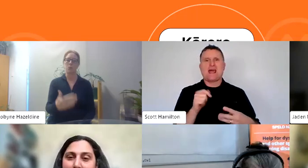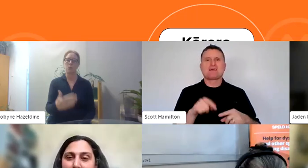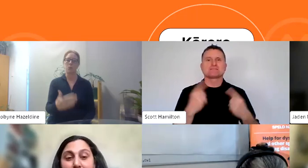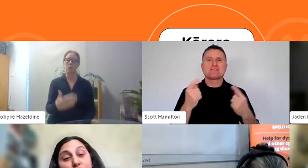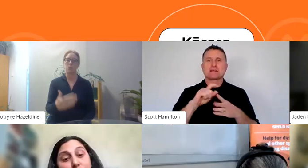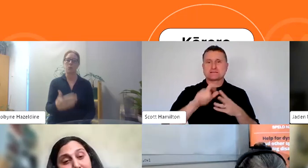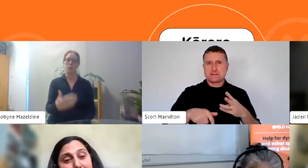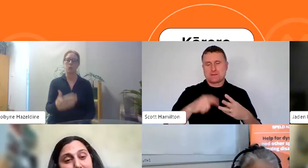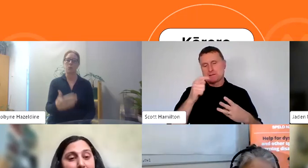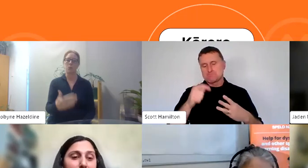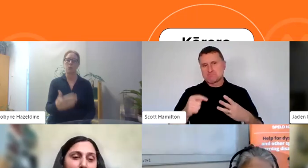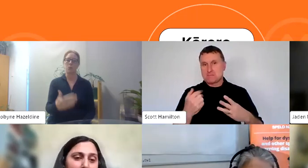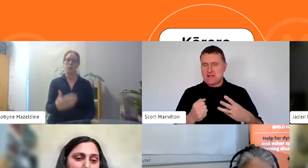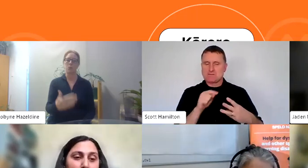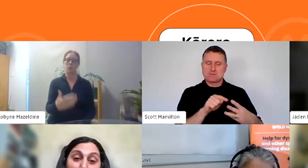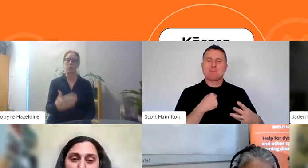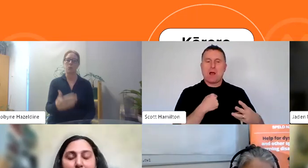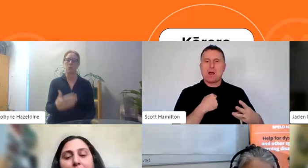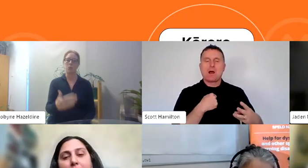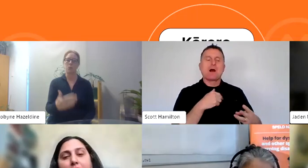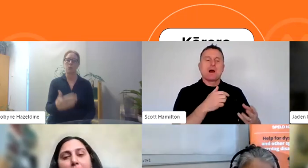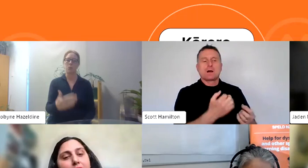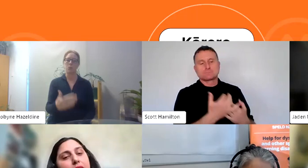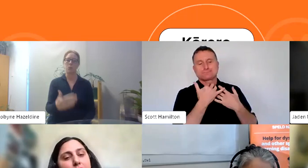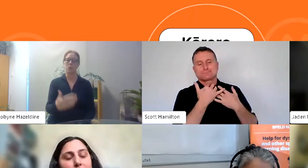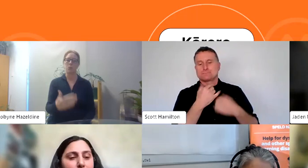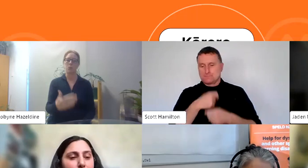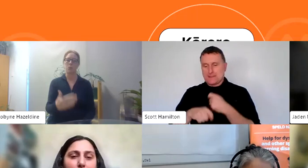and it is through them that I have learned and grown in terms of how